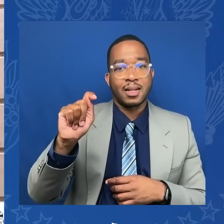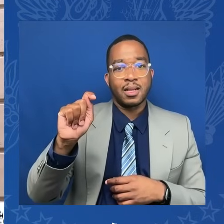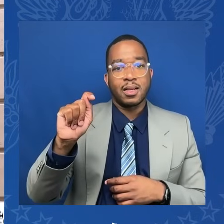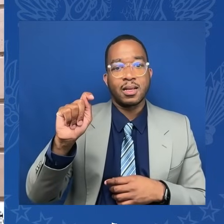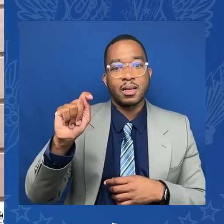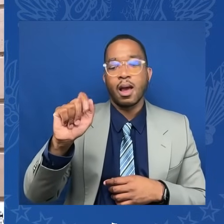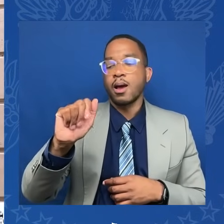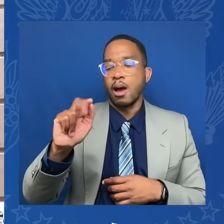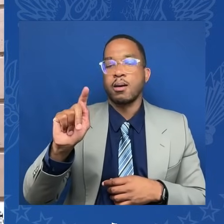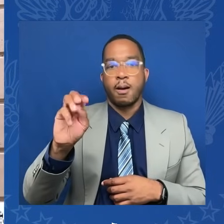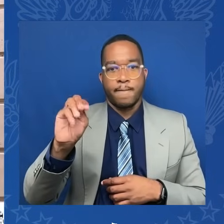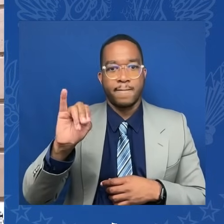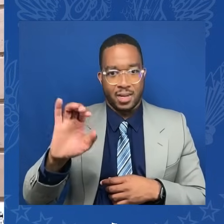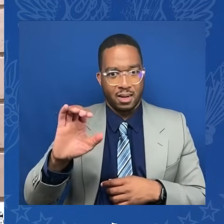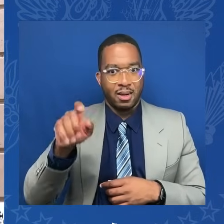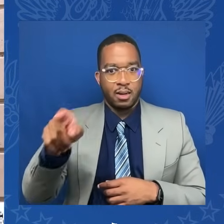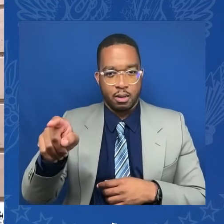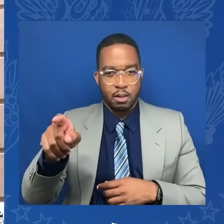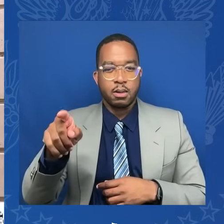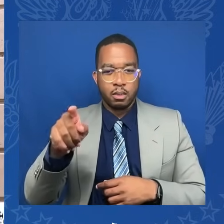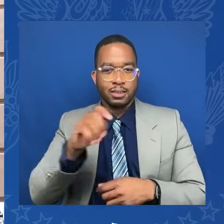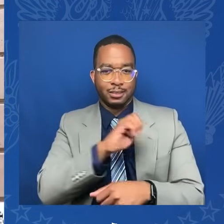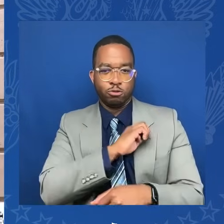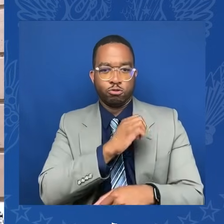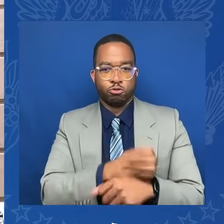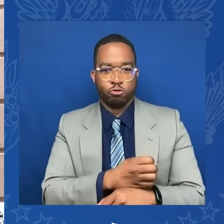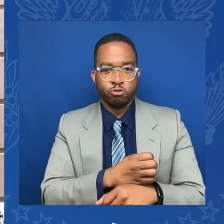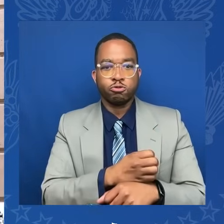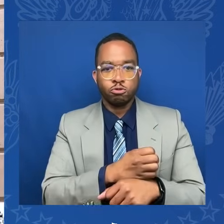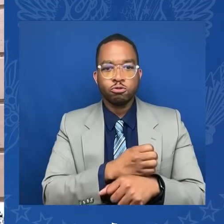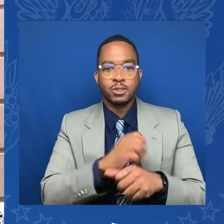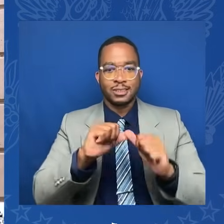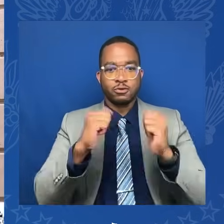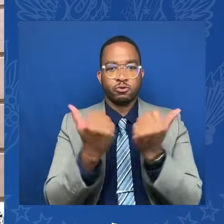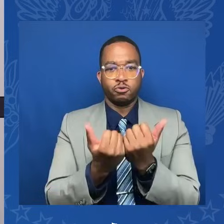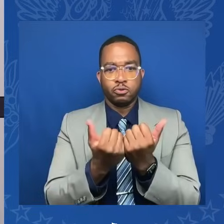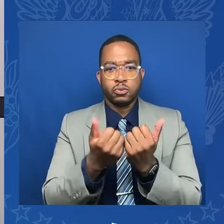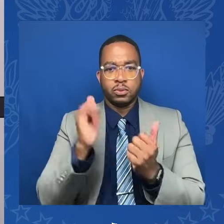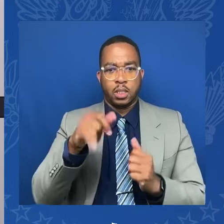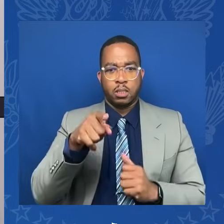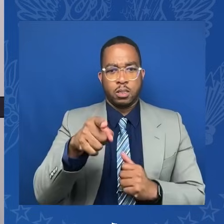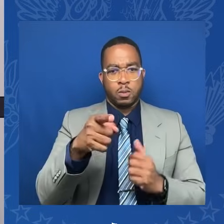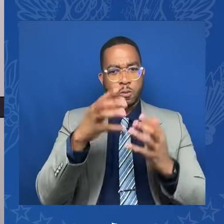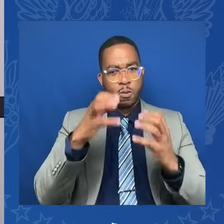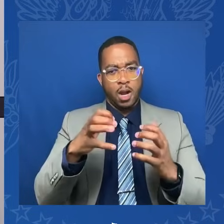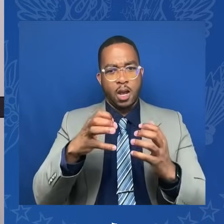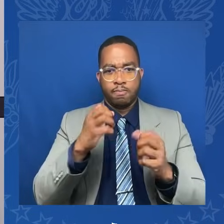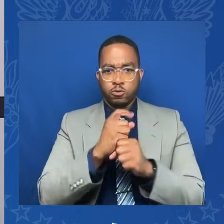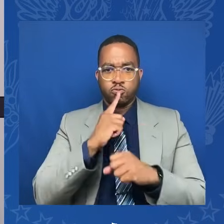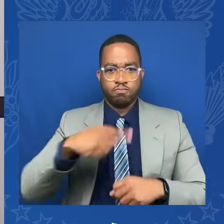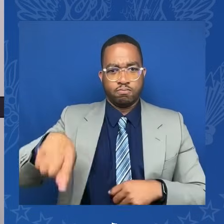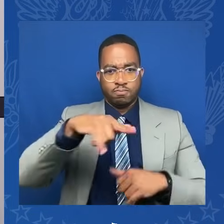We do not wish to apply double standards. And that is why we coordinate our efforts in Africa, the crisis in Sudan,